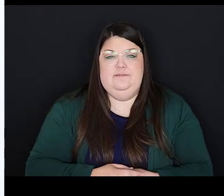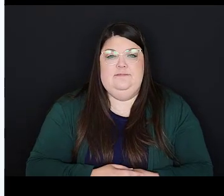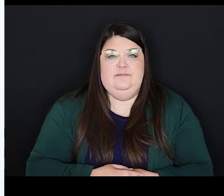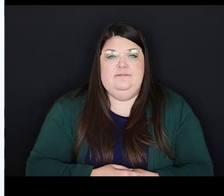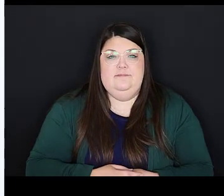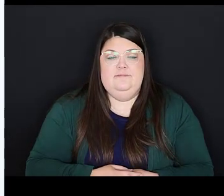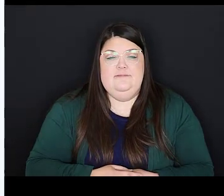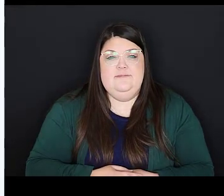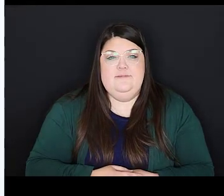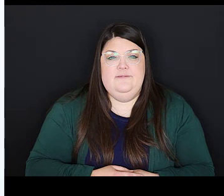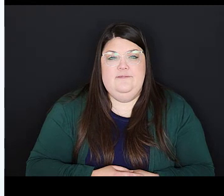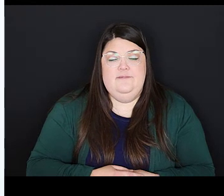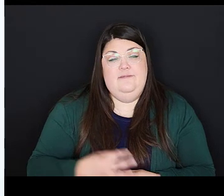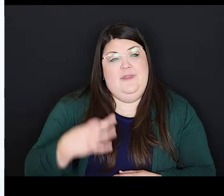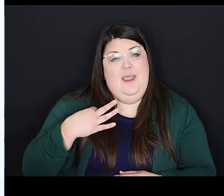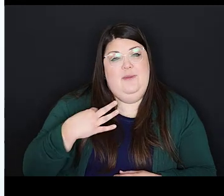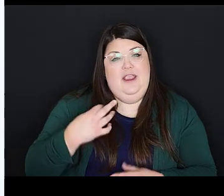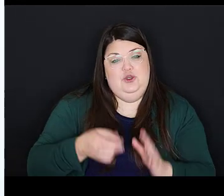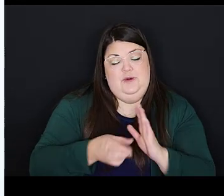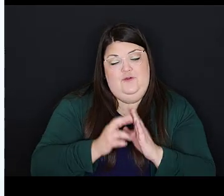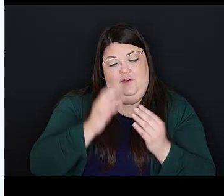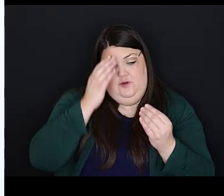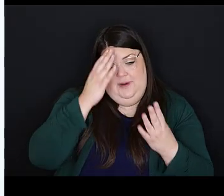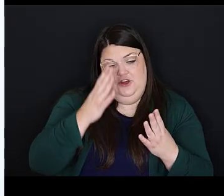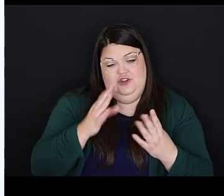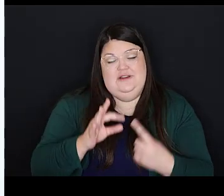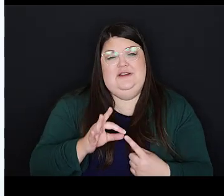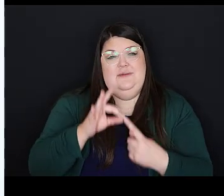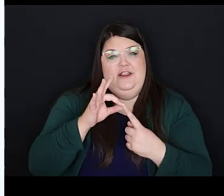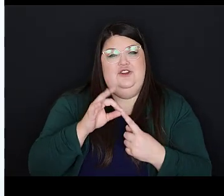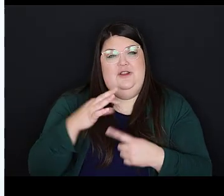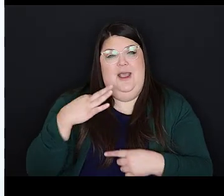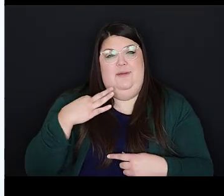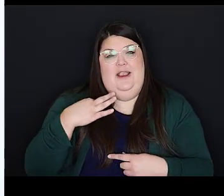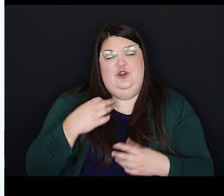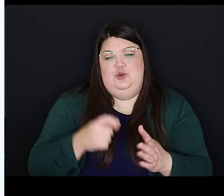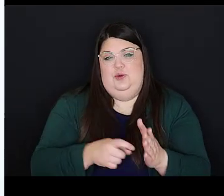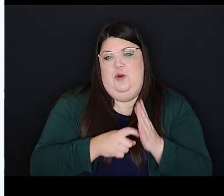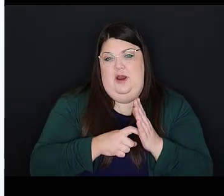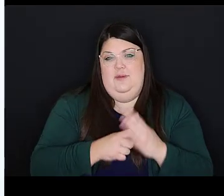Application Review Information, Special Application Requirements.